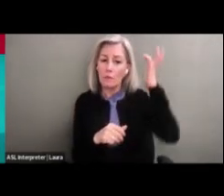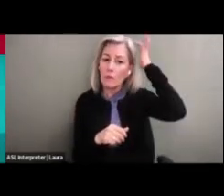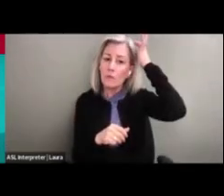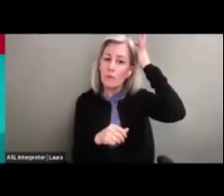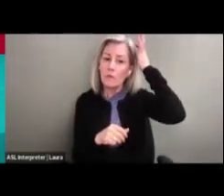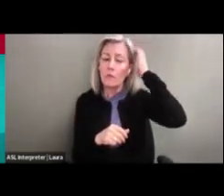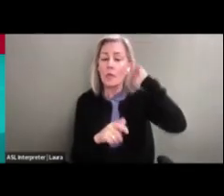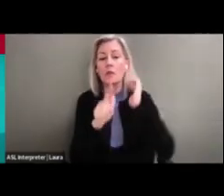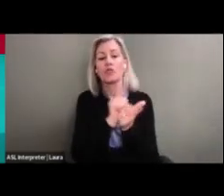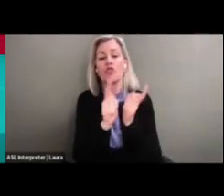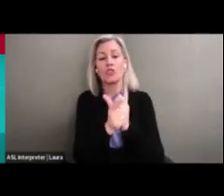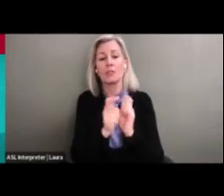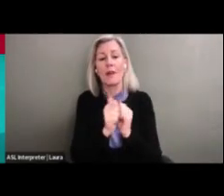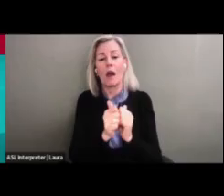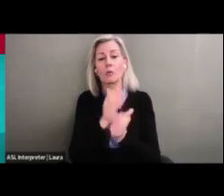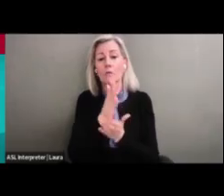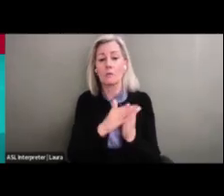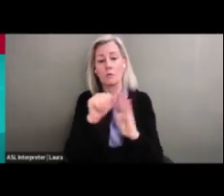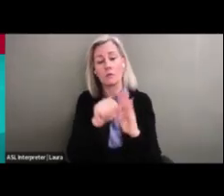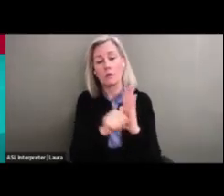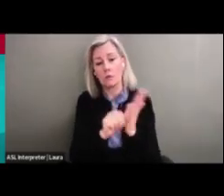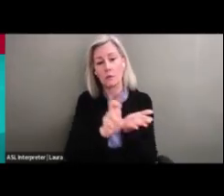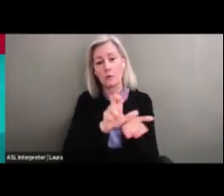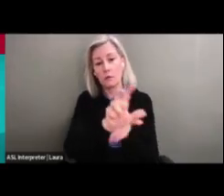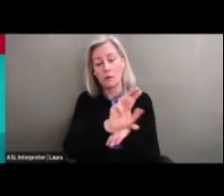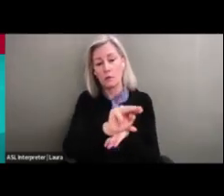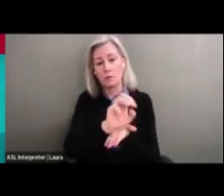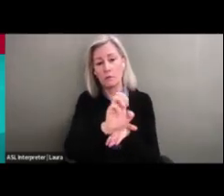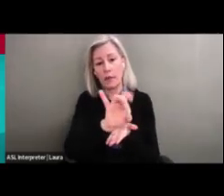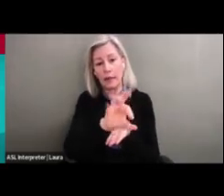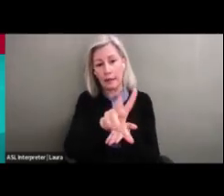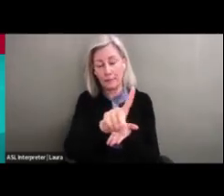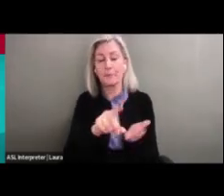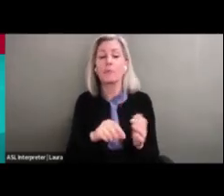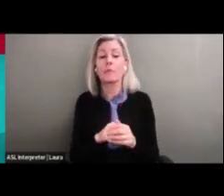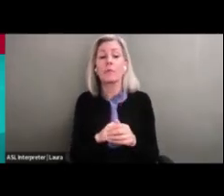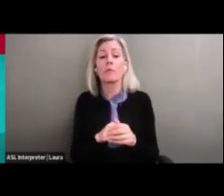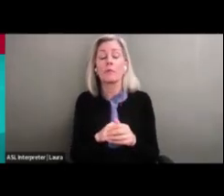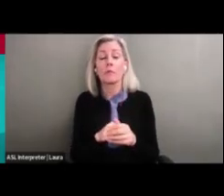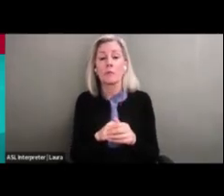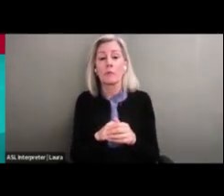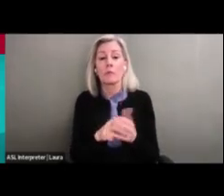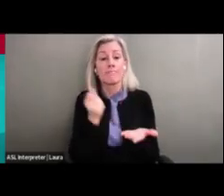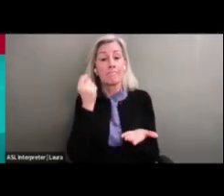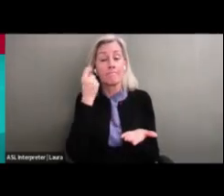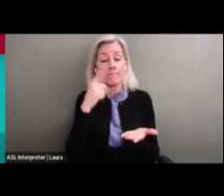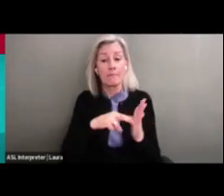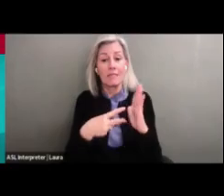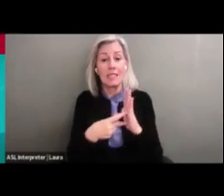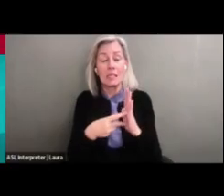in the history. It creates a 20% reduction in federal funding to the Supplemental Nutrition Assistance Program, otherwise known as SNAP.